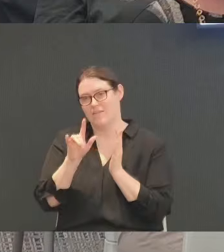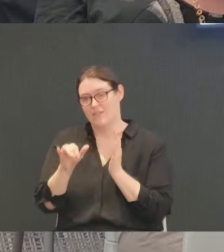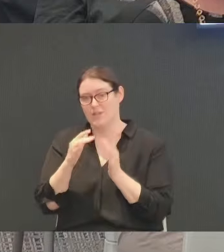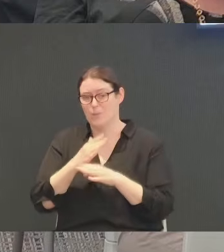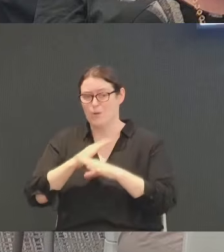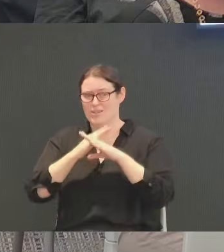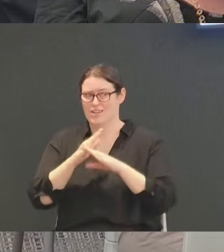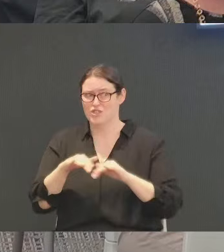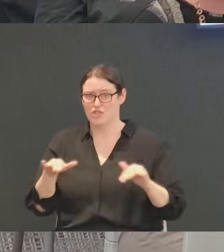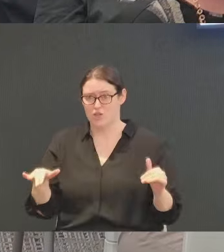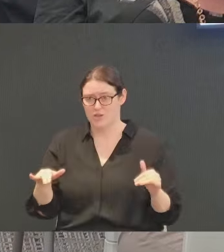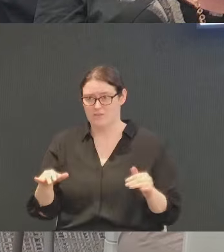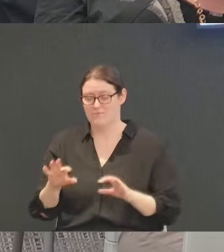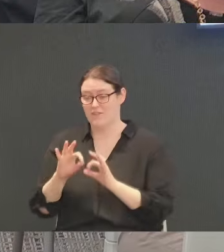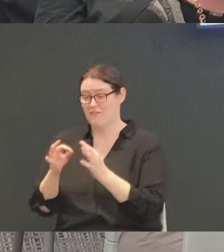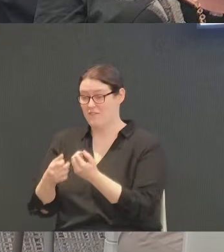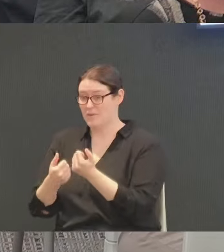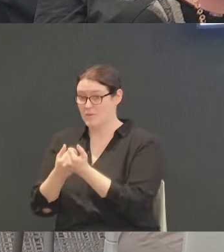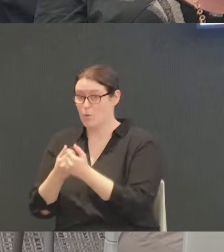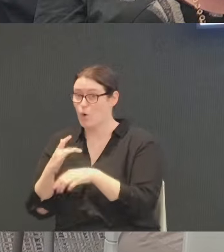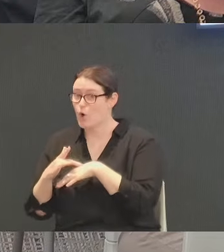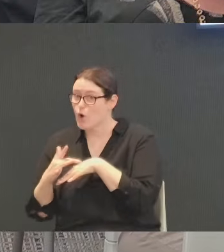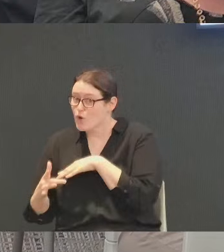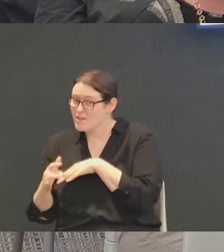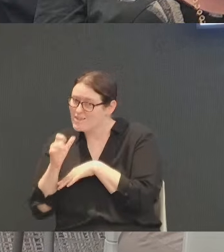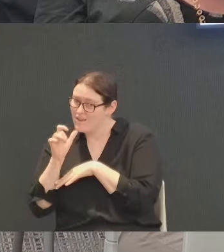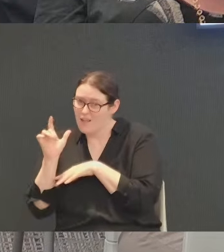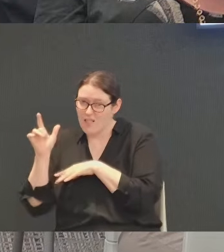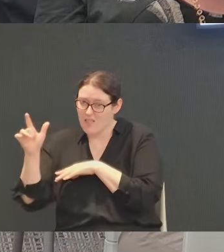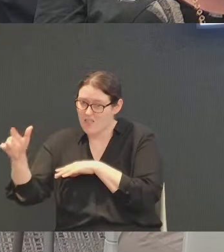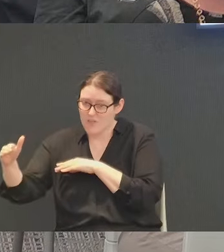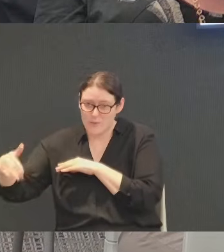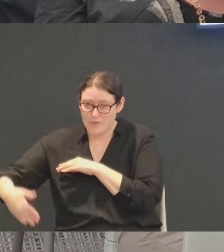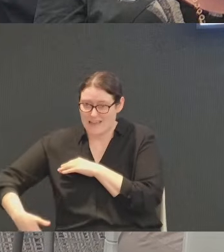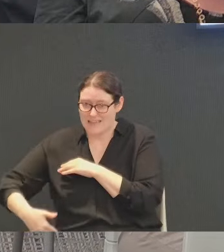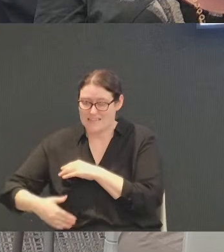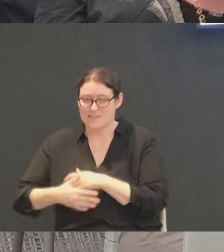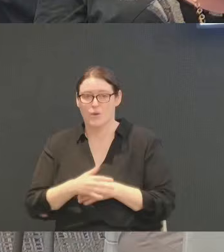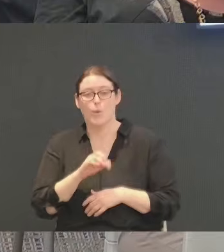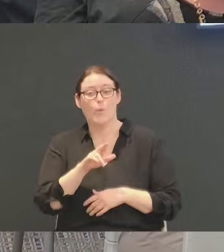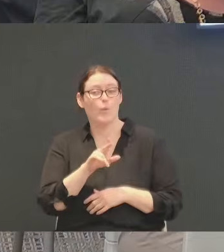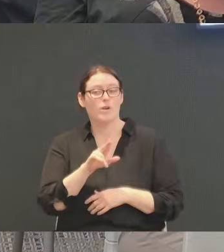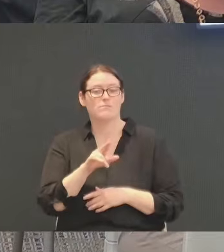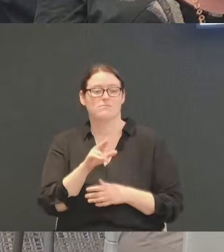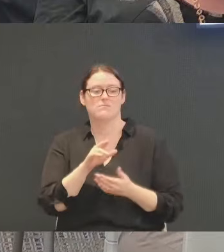helps family get support early. It also helps organizations like Lighthouse provide housing,